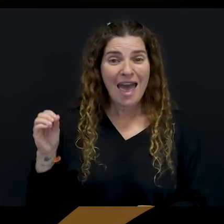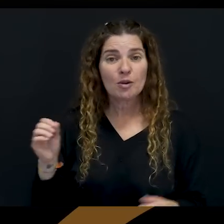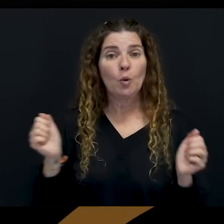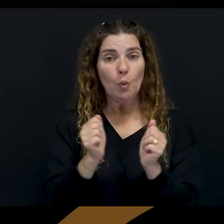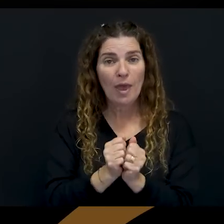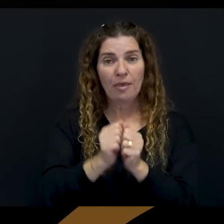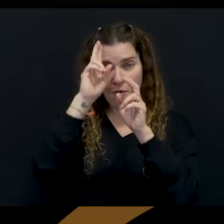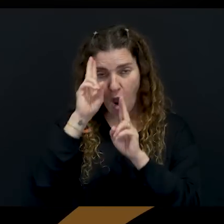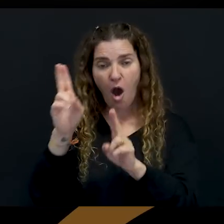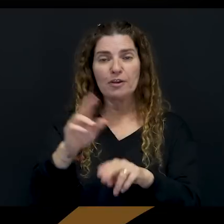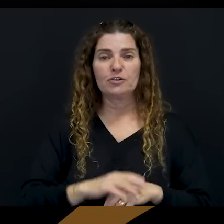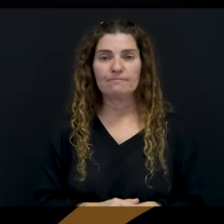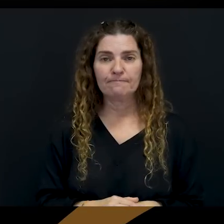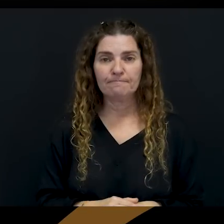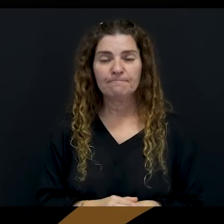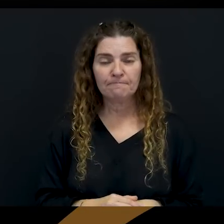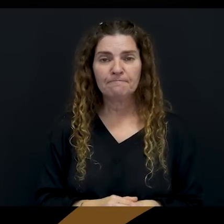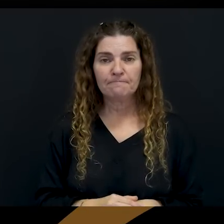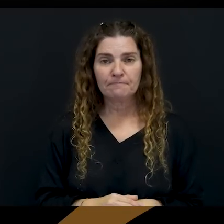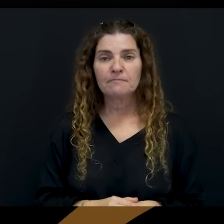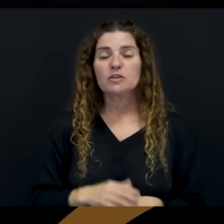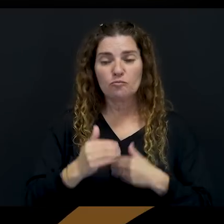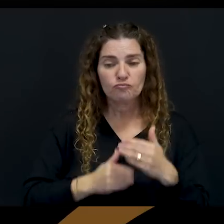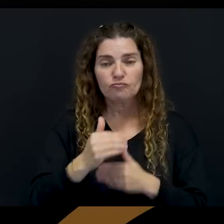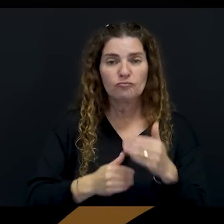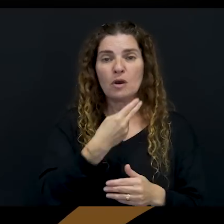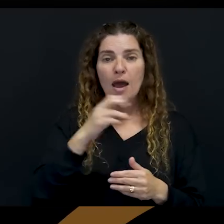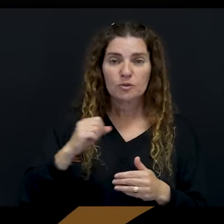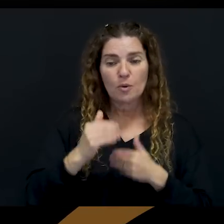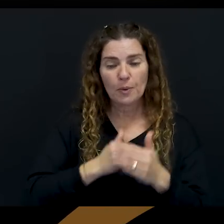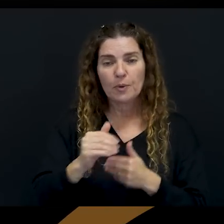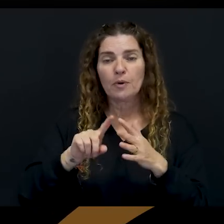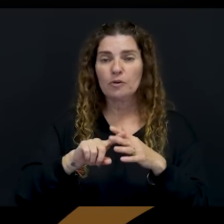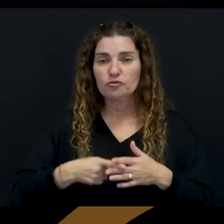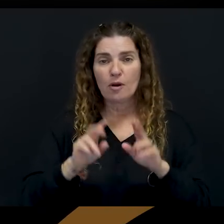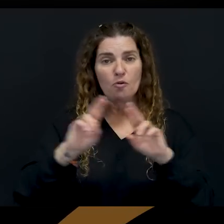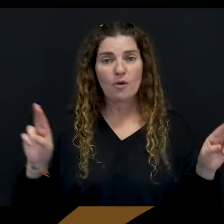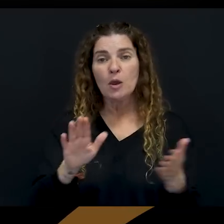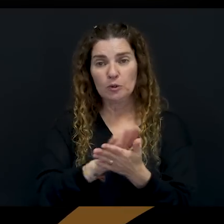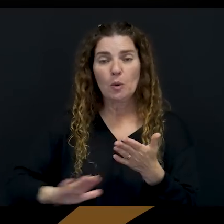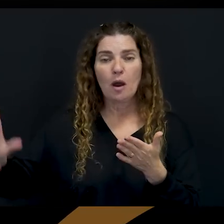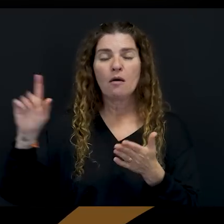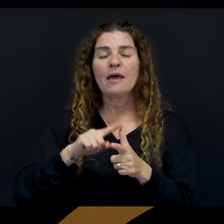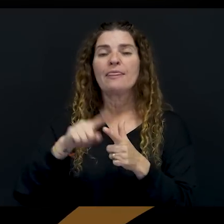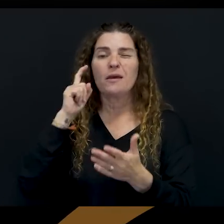Now, it was around this time, as I was finishing up high school and getting ready to start college, that I started to notice the early symptoms of my vision loss.